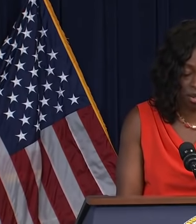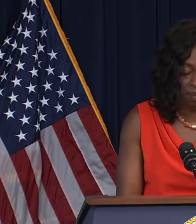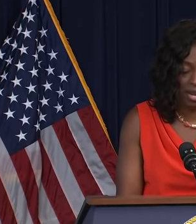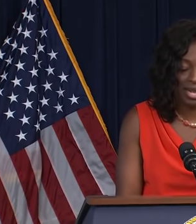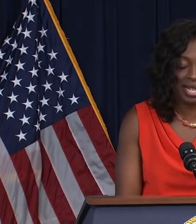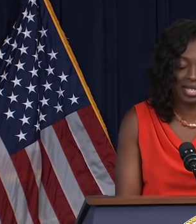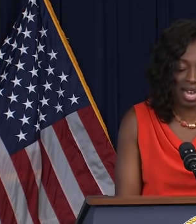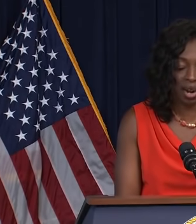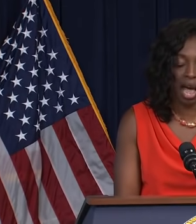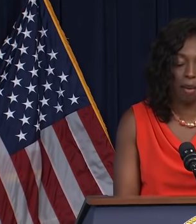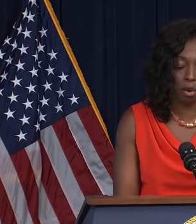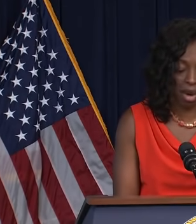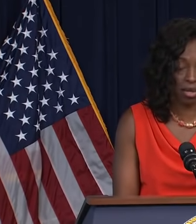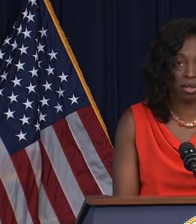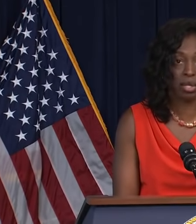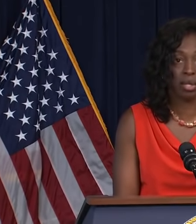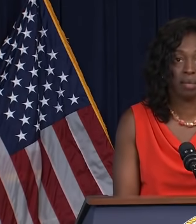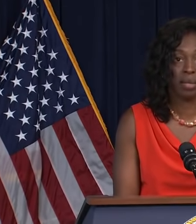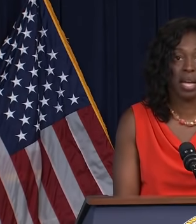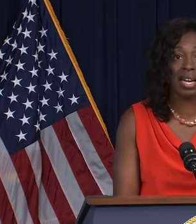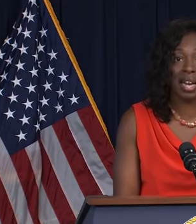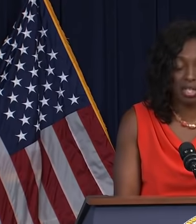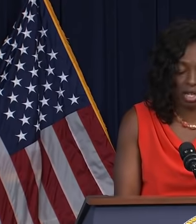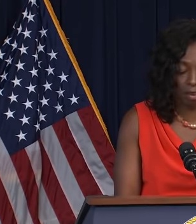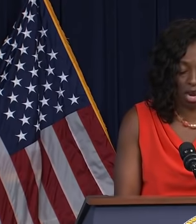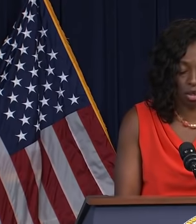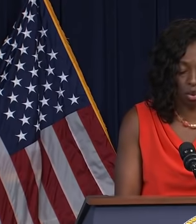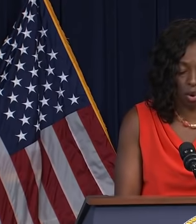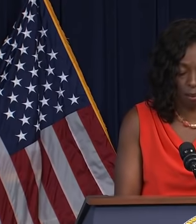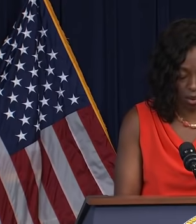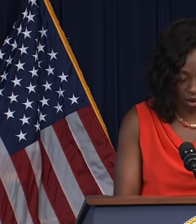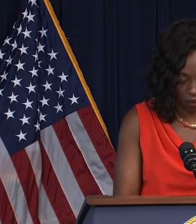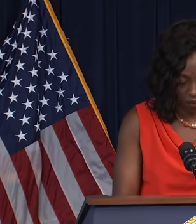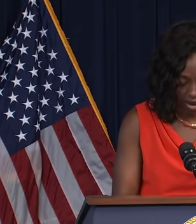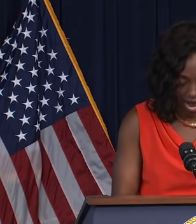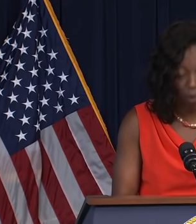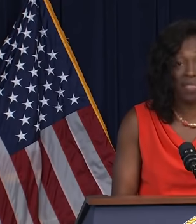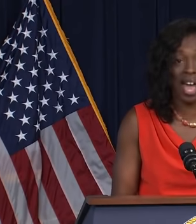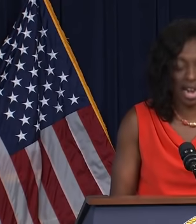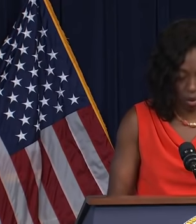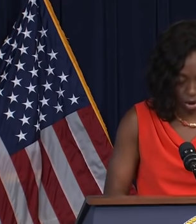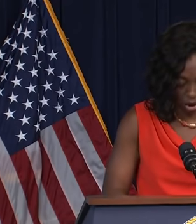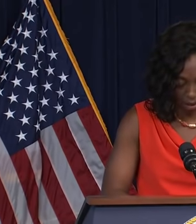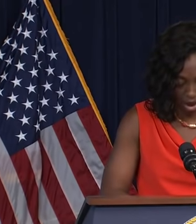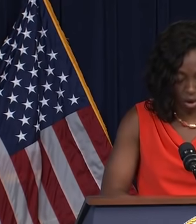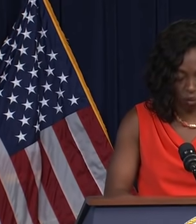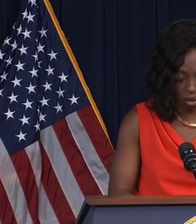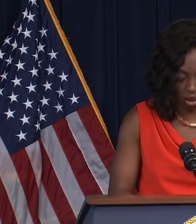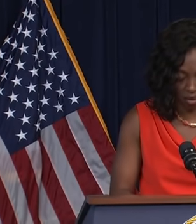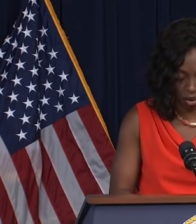In the west of the records also must be delays that close but